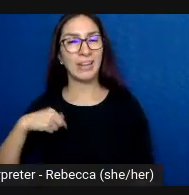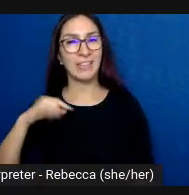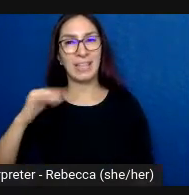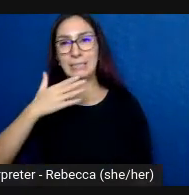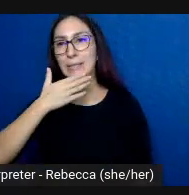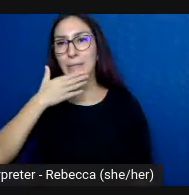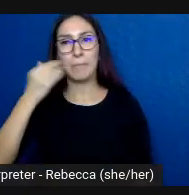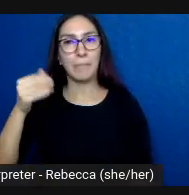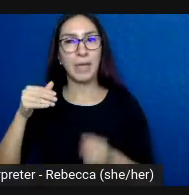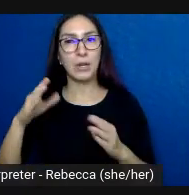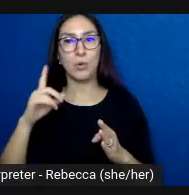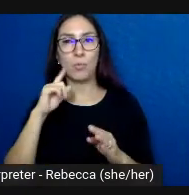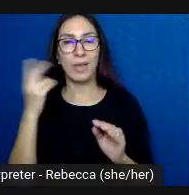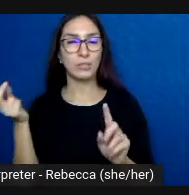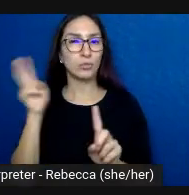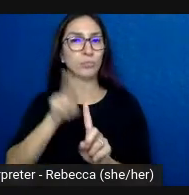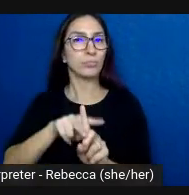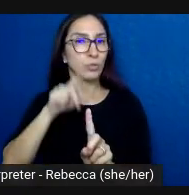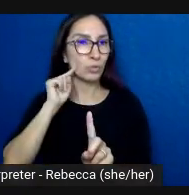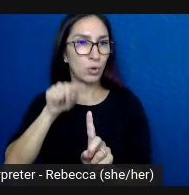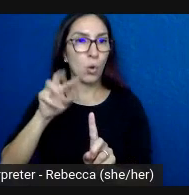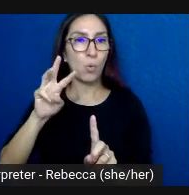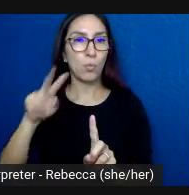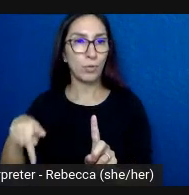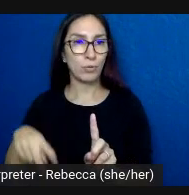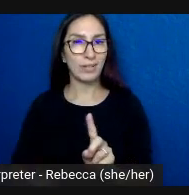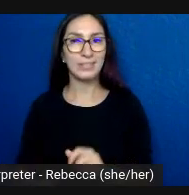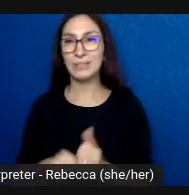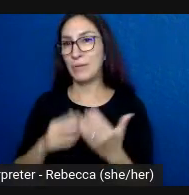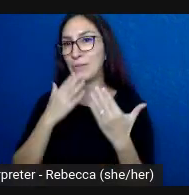in WordPress. Thank you, that's all for me.